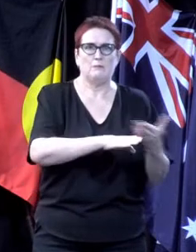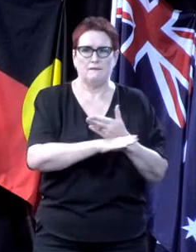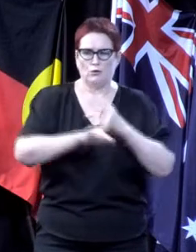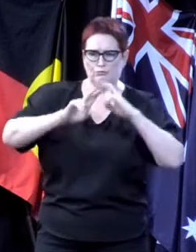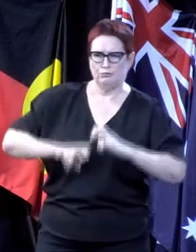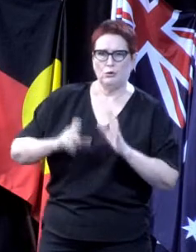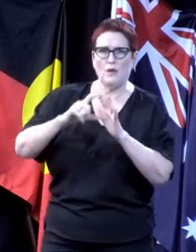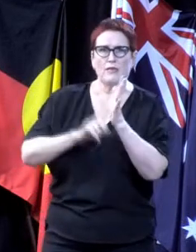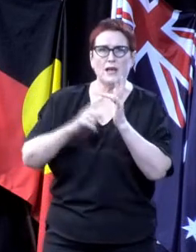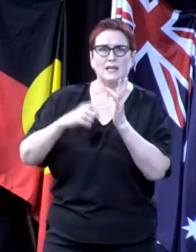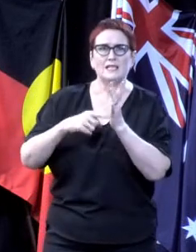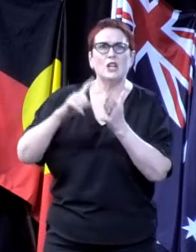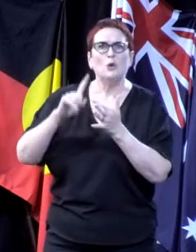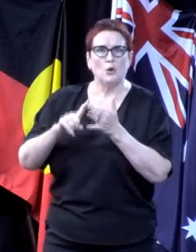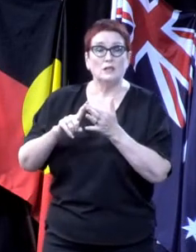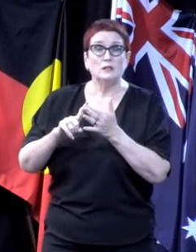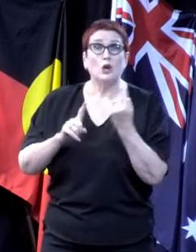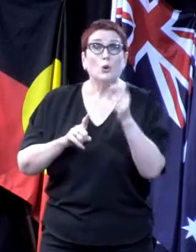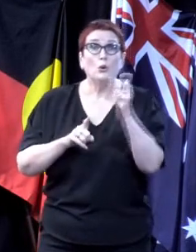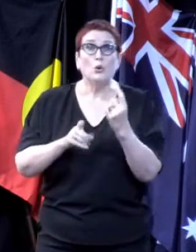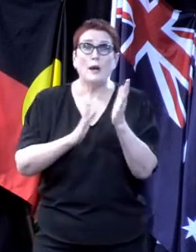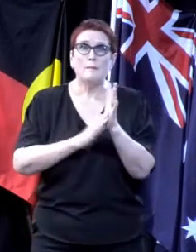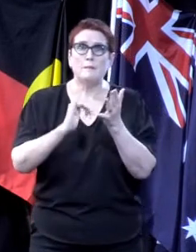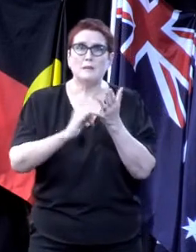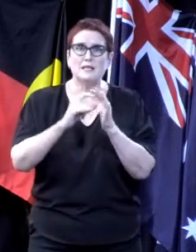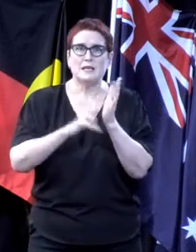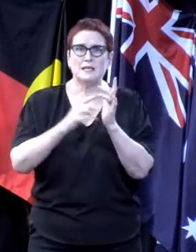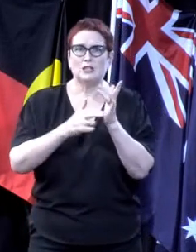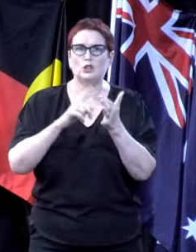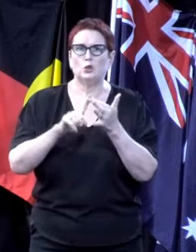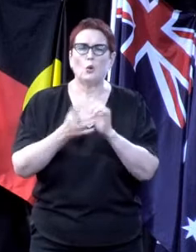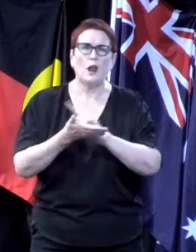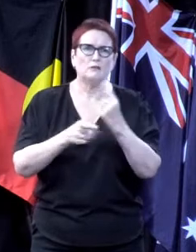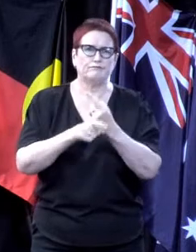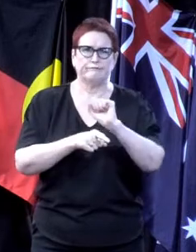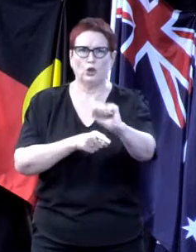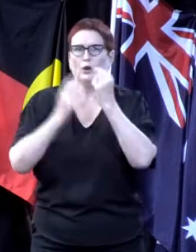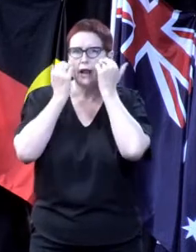that Ms. Dunstone will be able to speak to all of these matters in her evidence.